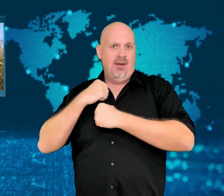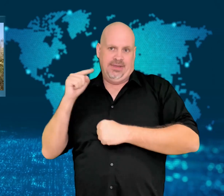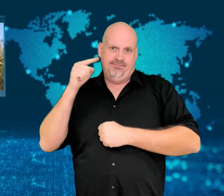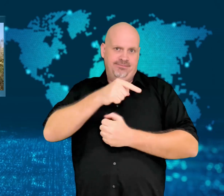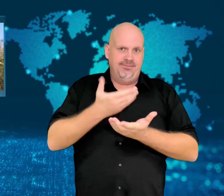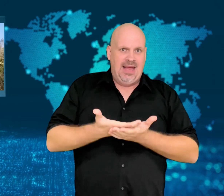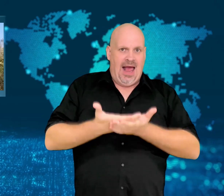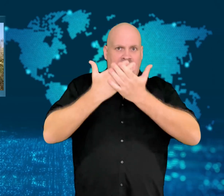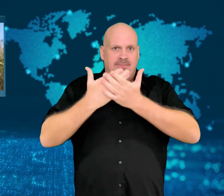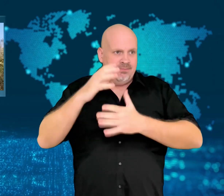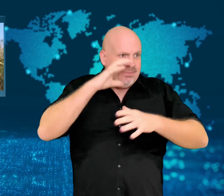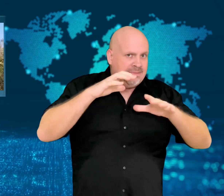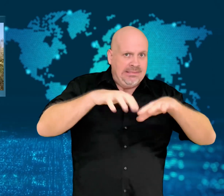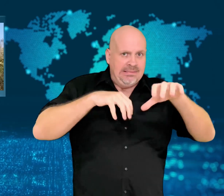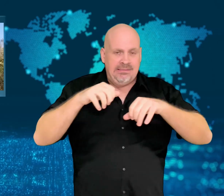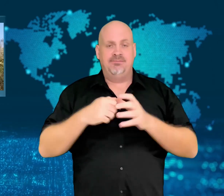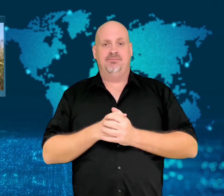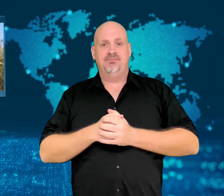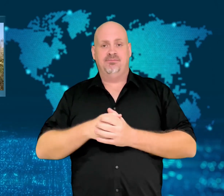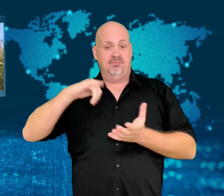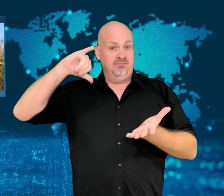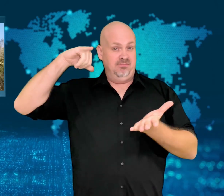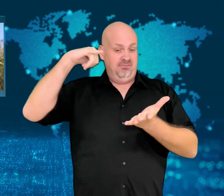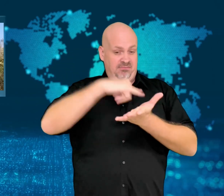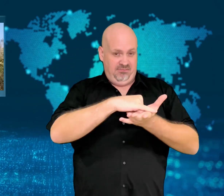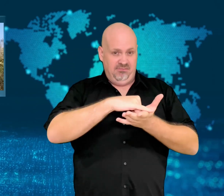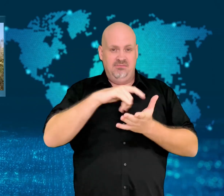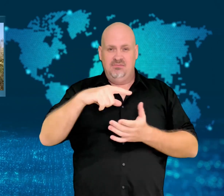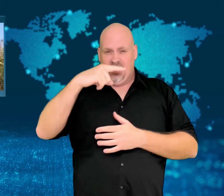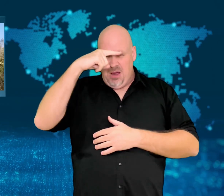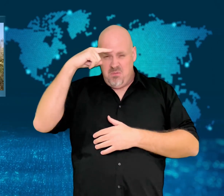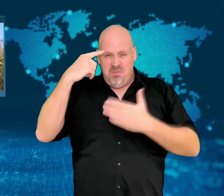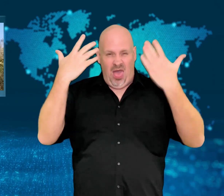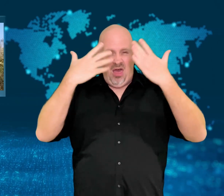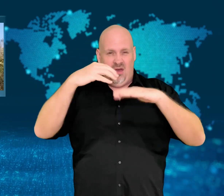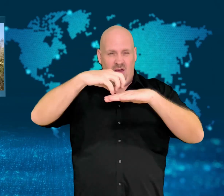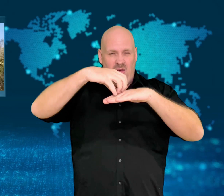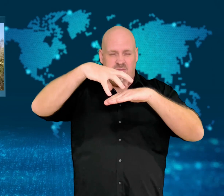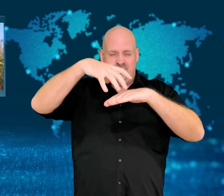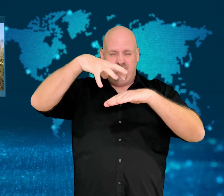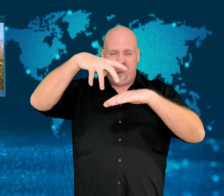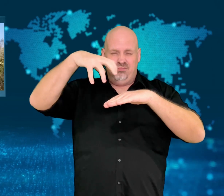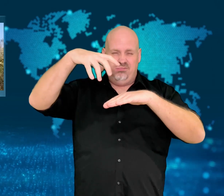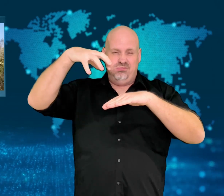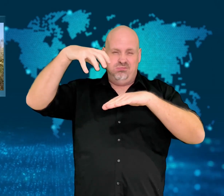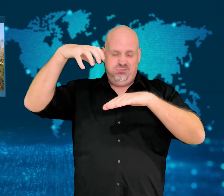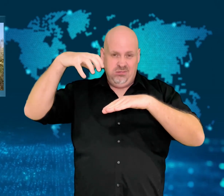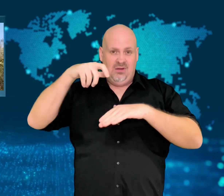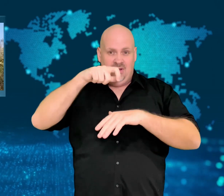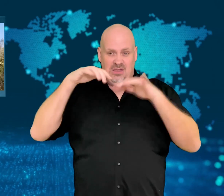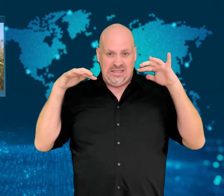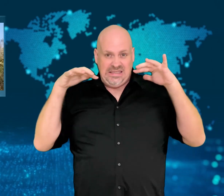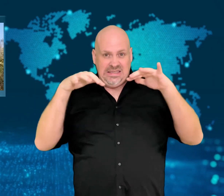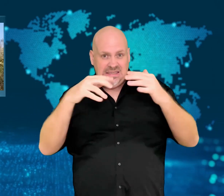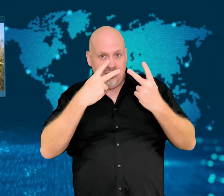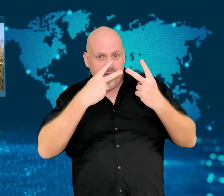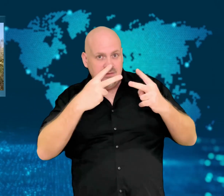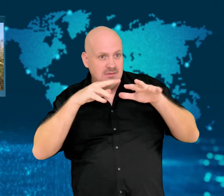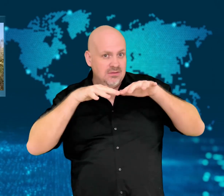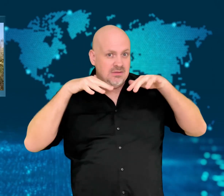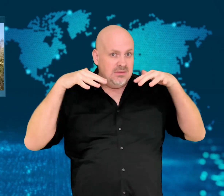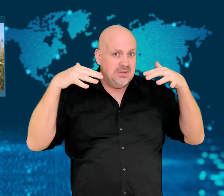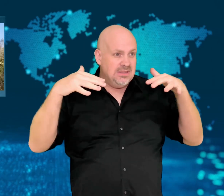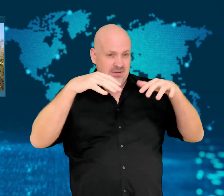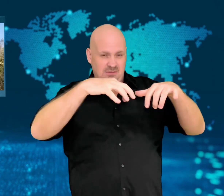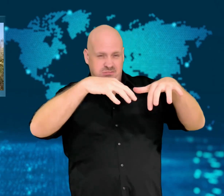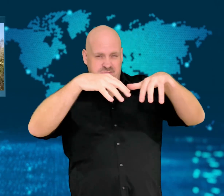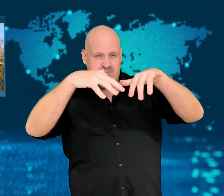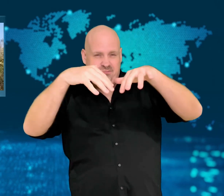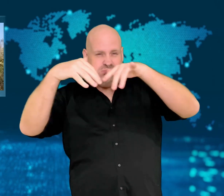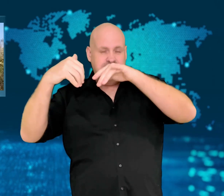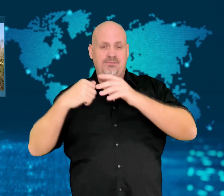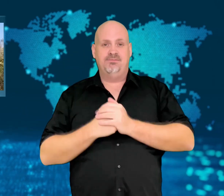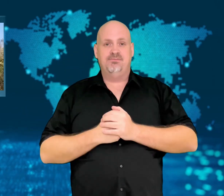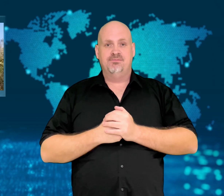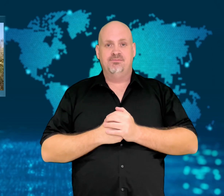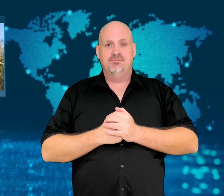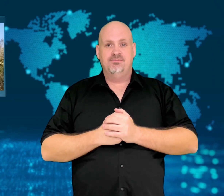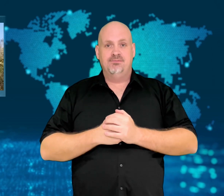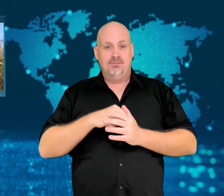Hundreds of Nepali soldiers were involved in the search as well.